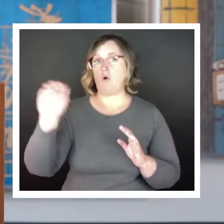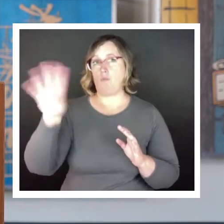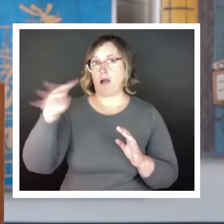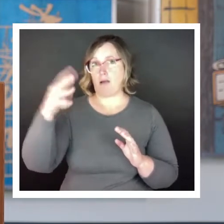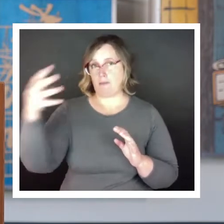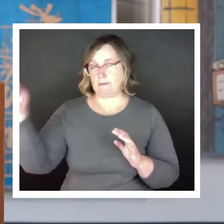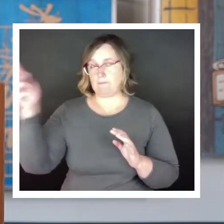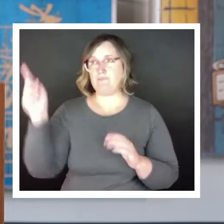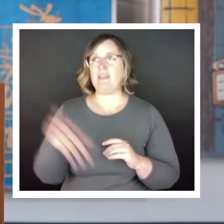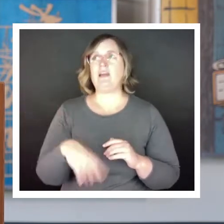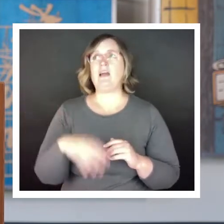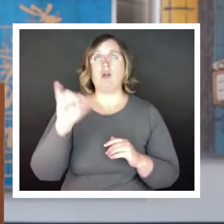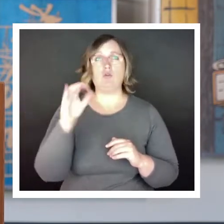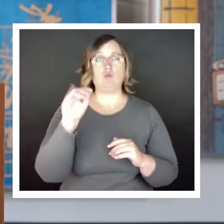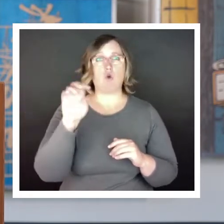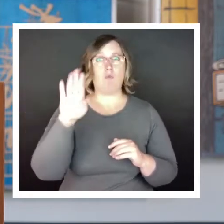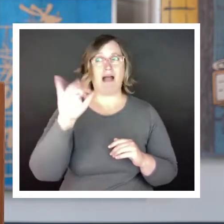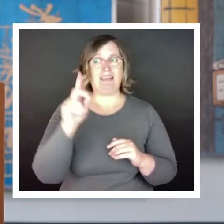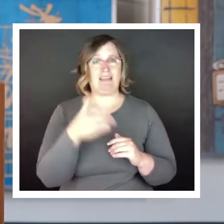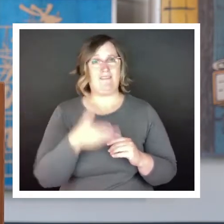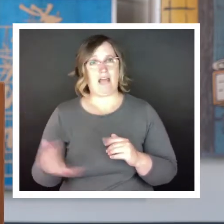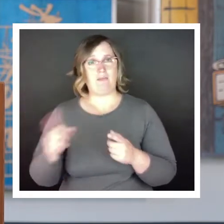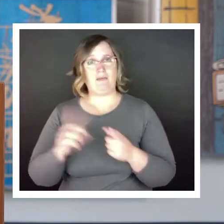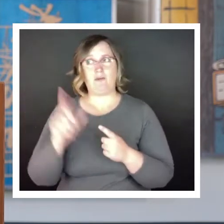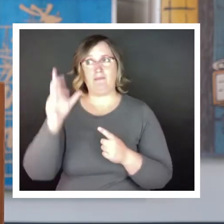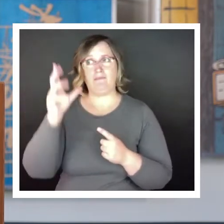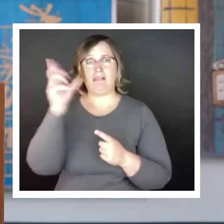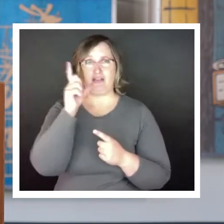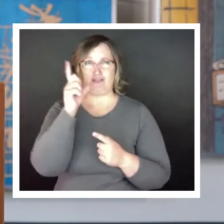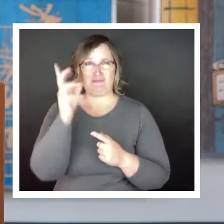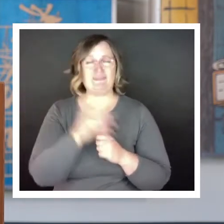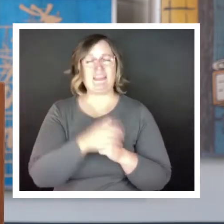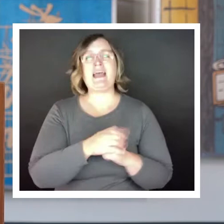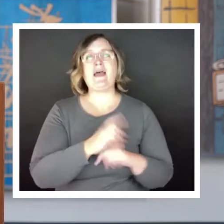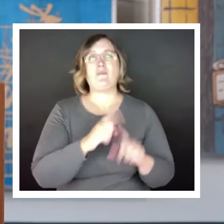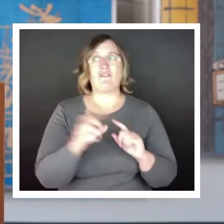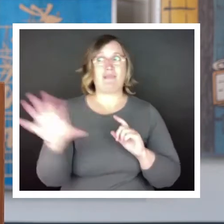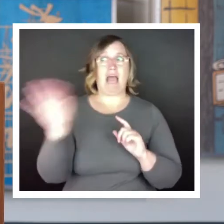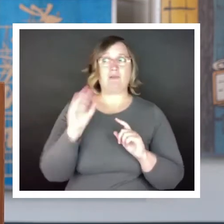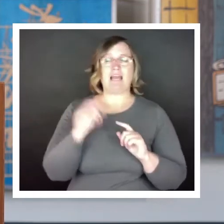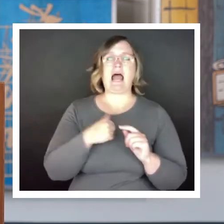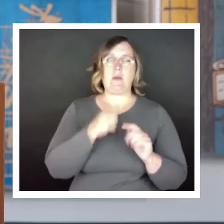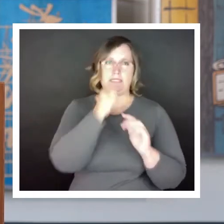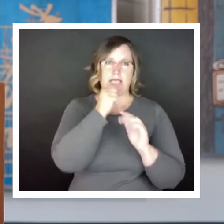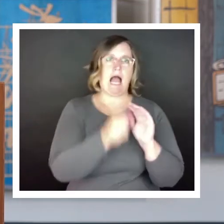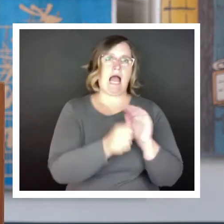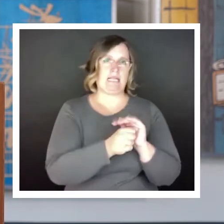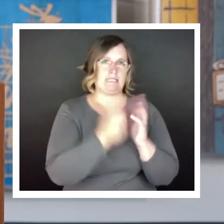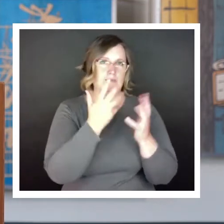From the outside my life looked pretty amazing. But I was also hiding some very dark secrets.